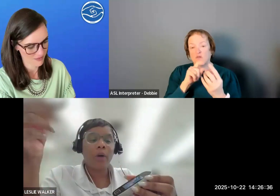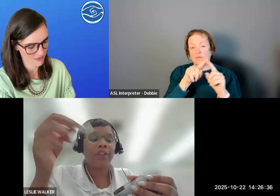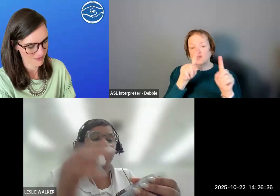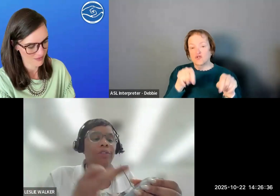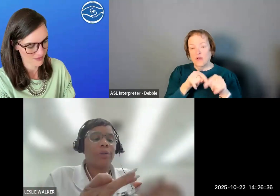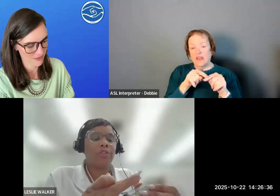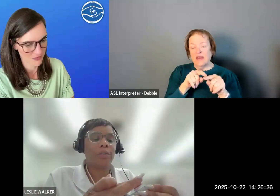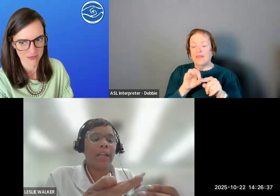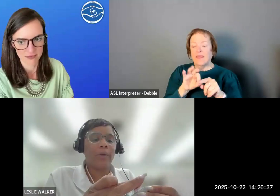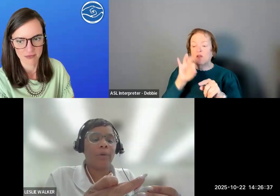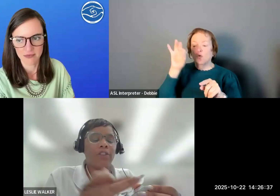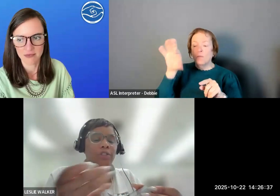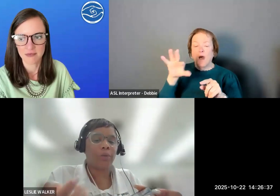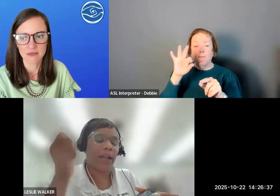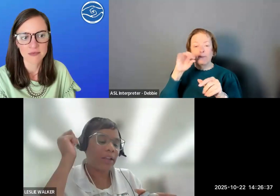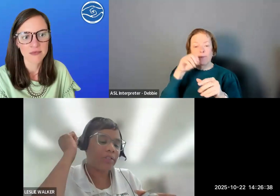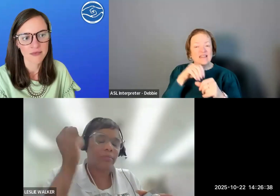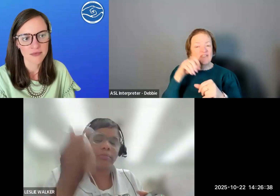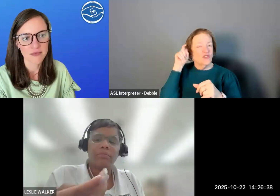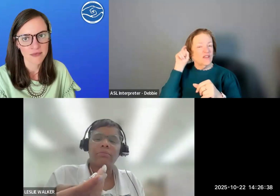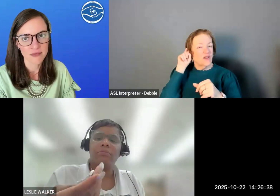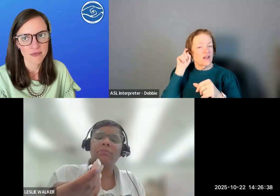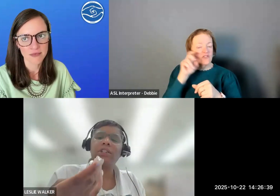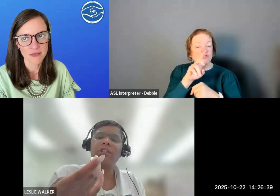So what you would do is you would hit Roger Direct.